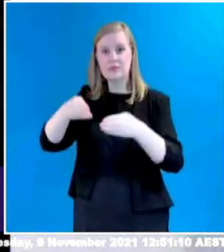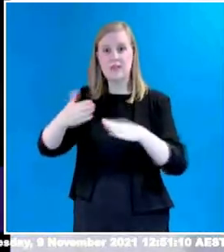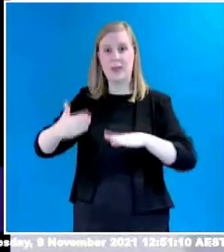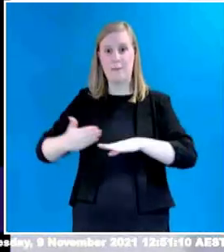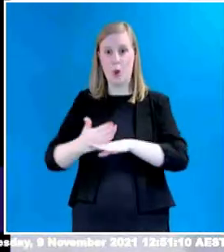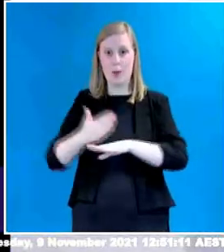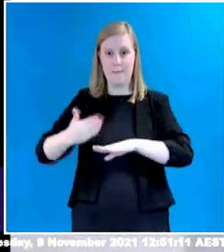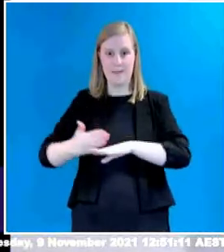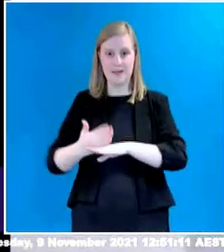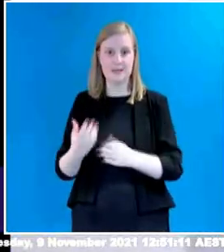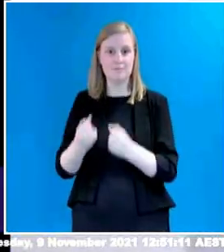Thank you.